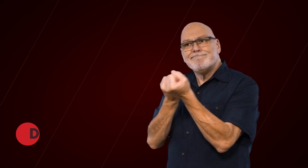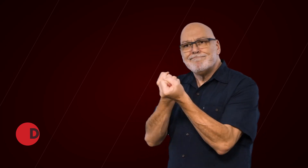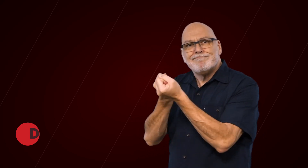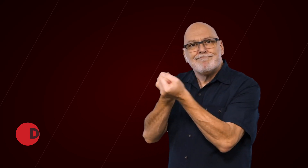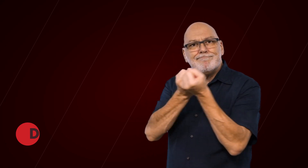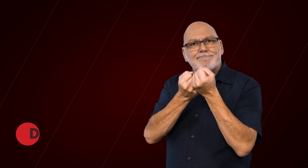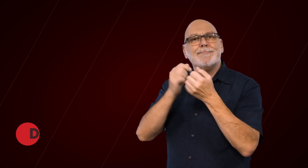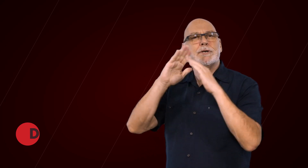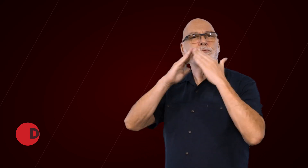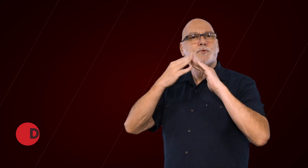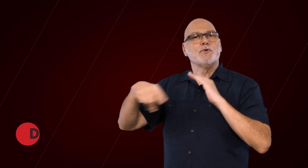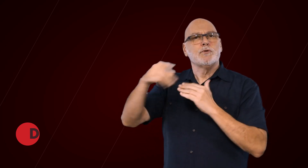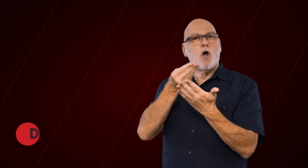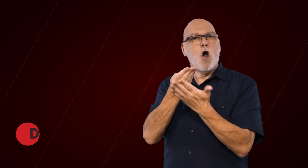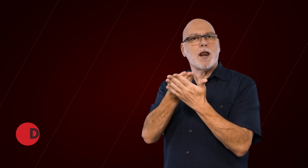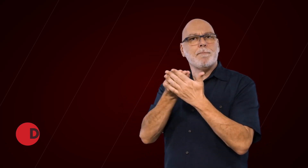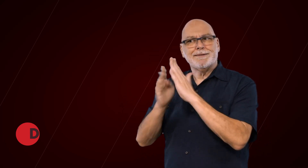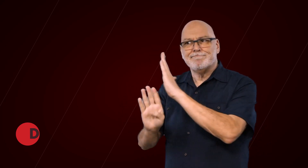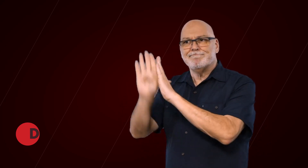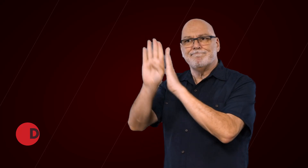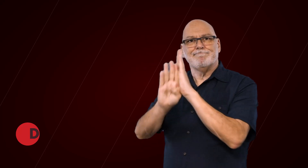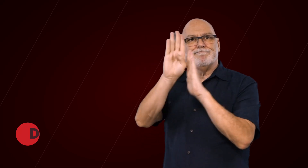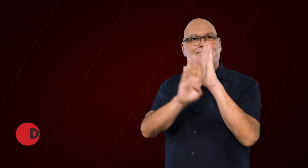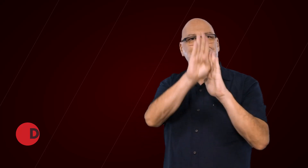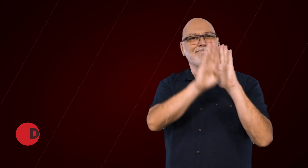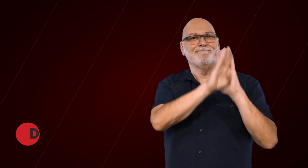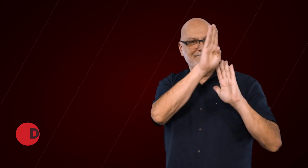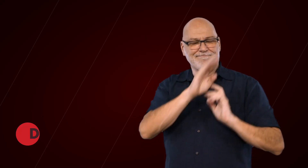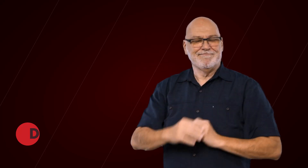assisting in community economic development.